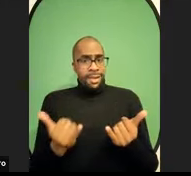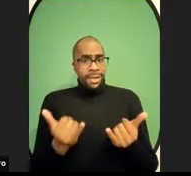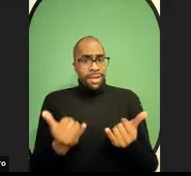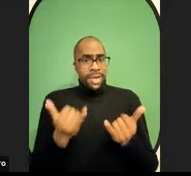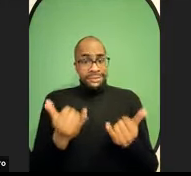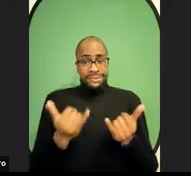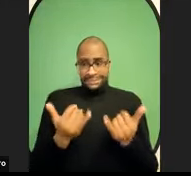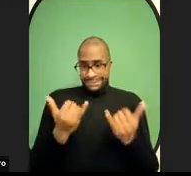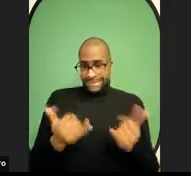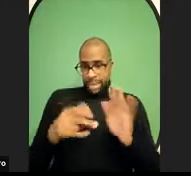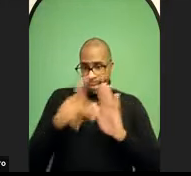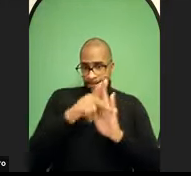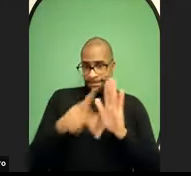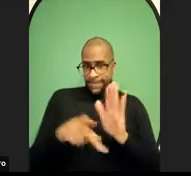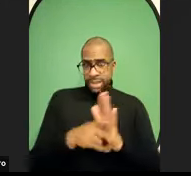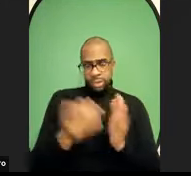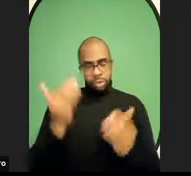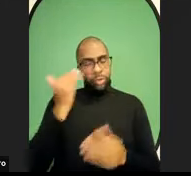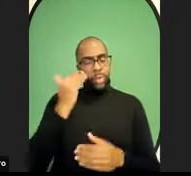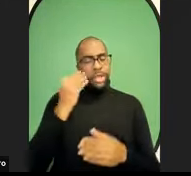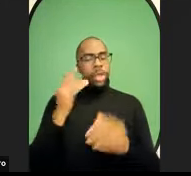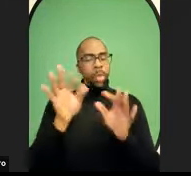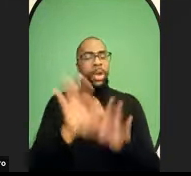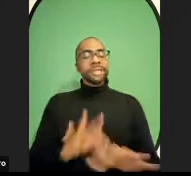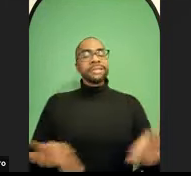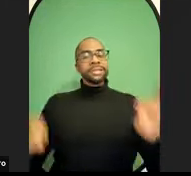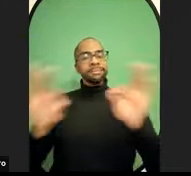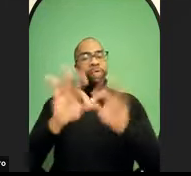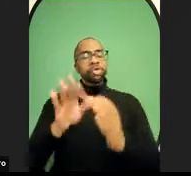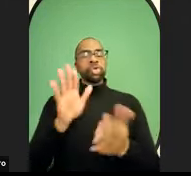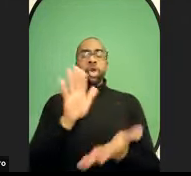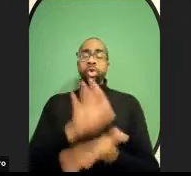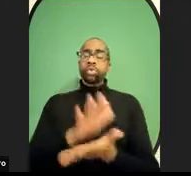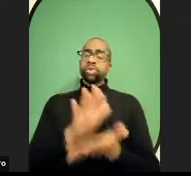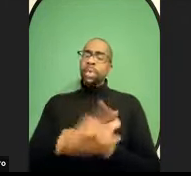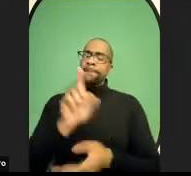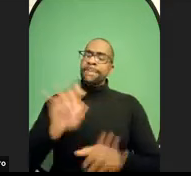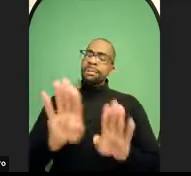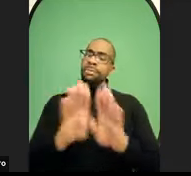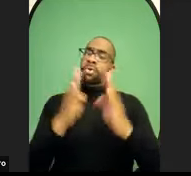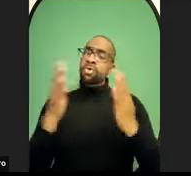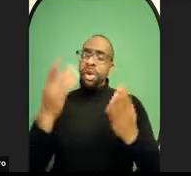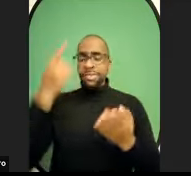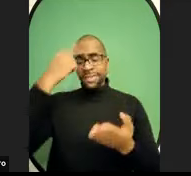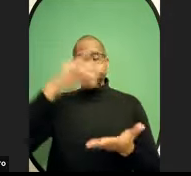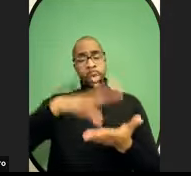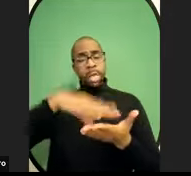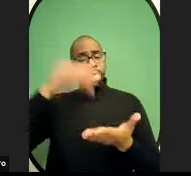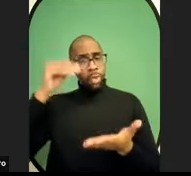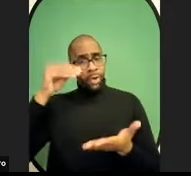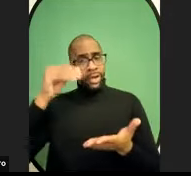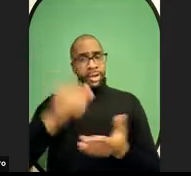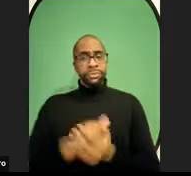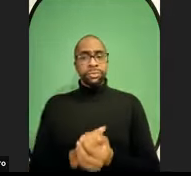And so, we now. ow we, in the ow we, in the current policy we know how important it is to keep schools and classrooms open for. learning